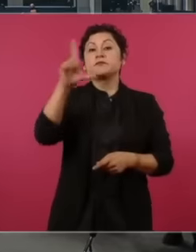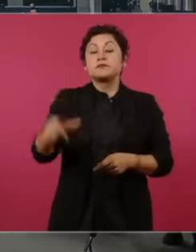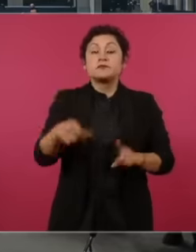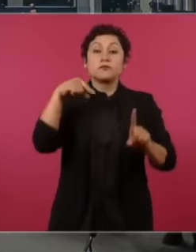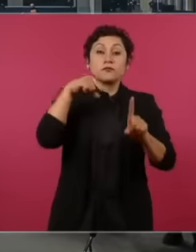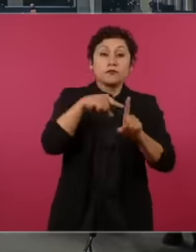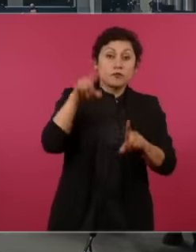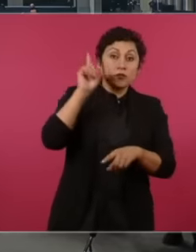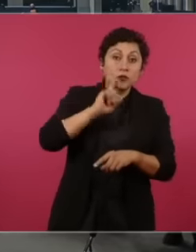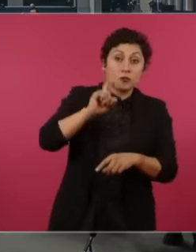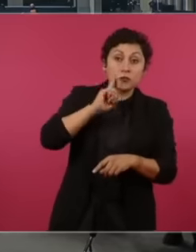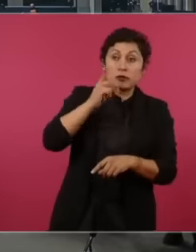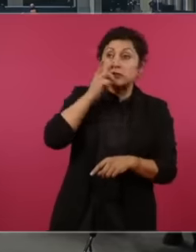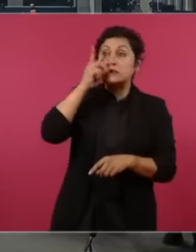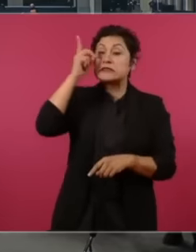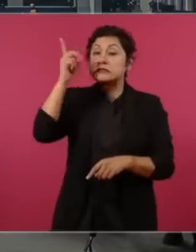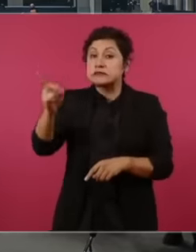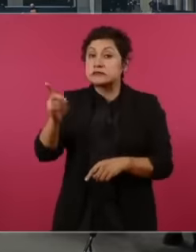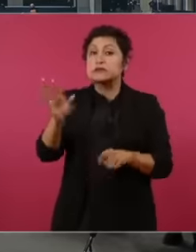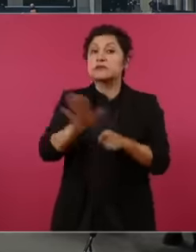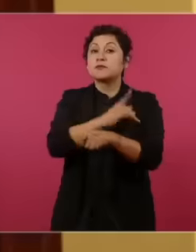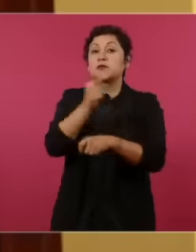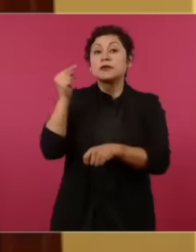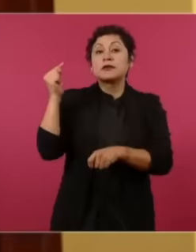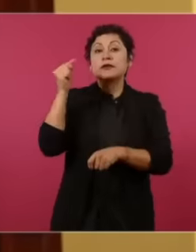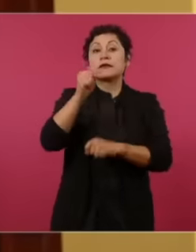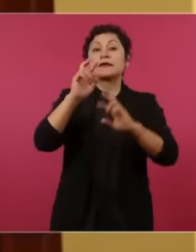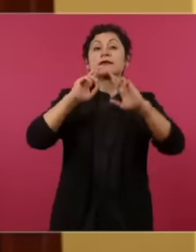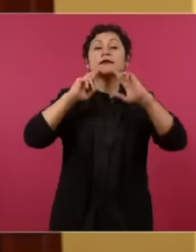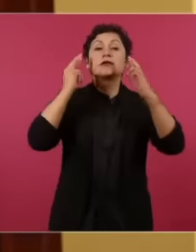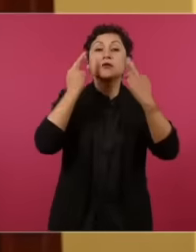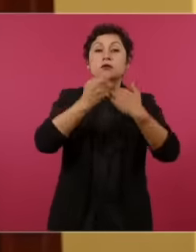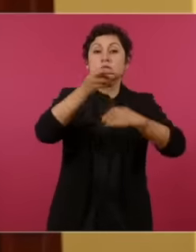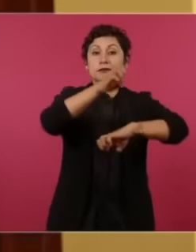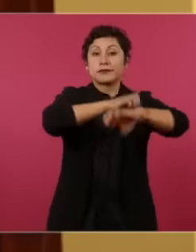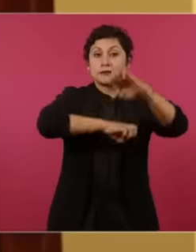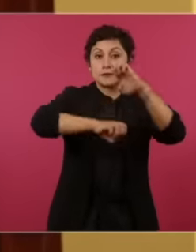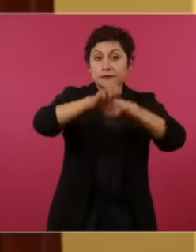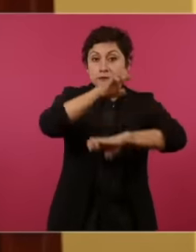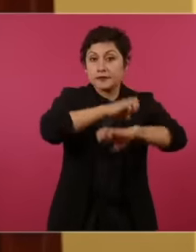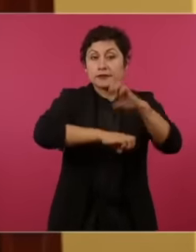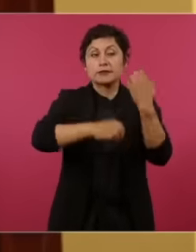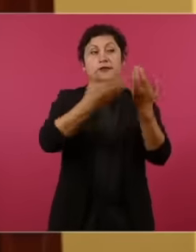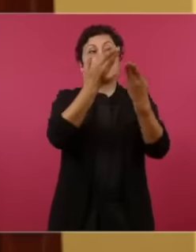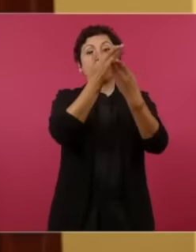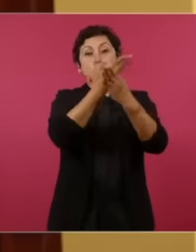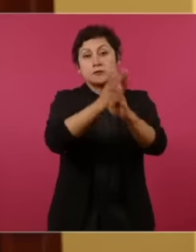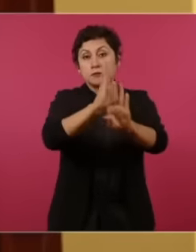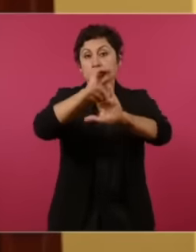because there are meetings with businessmen with bankers with a series of people to come up